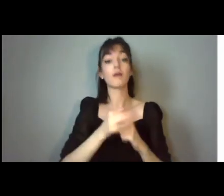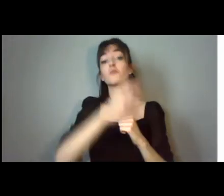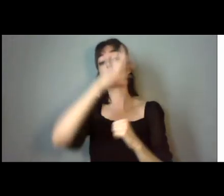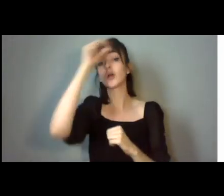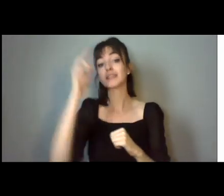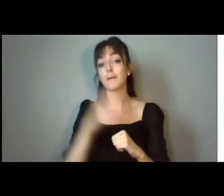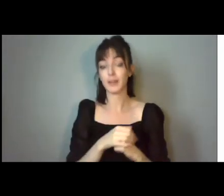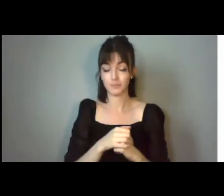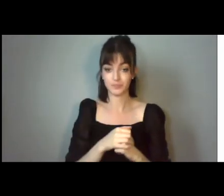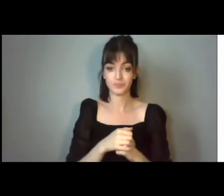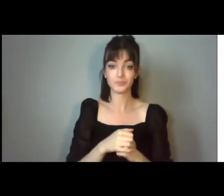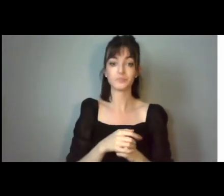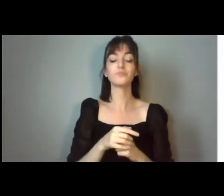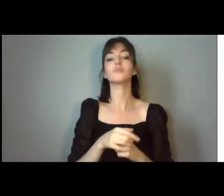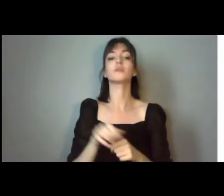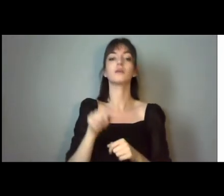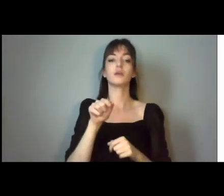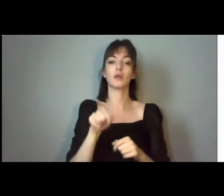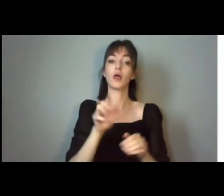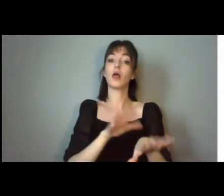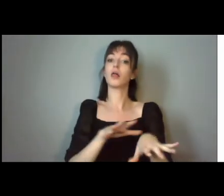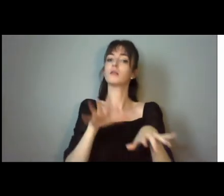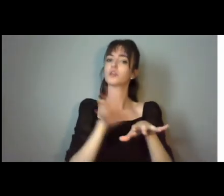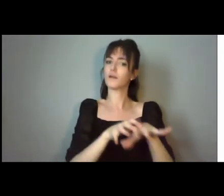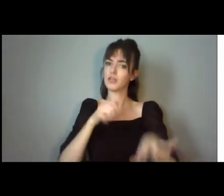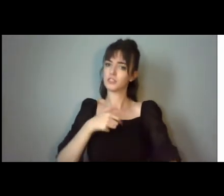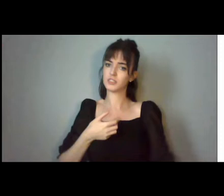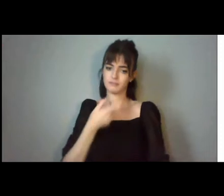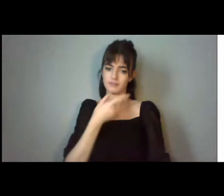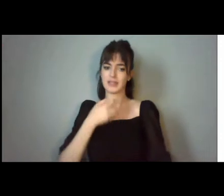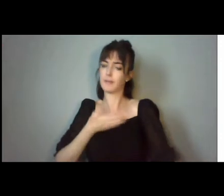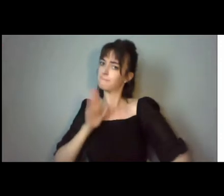that the convention should also accommodate exceptional situations where persons with